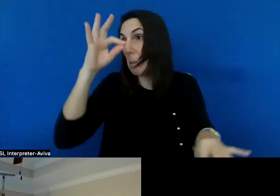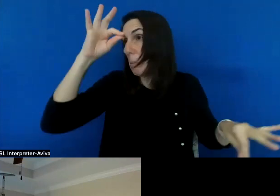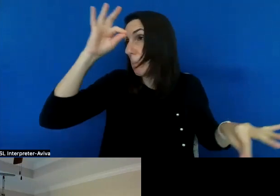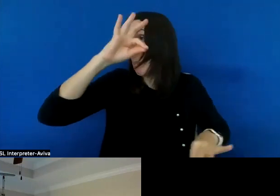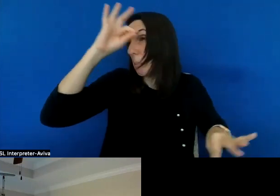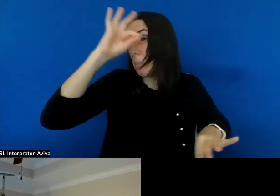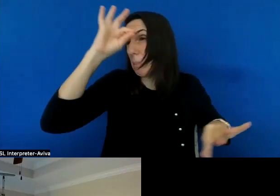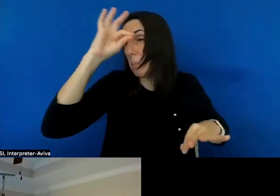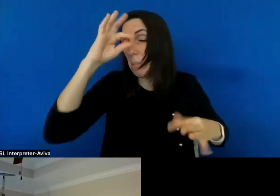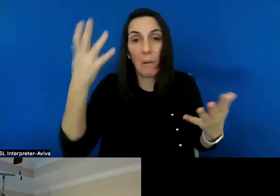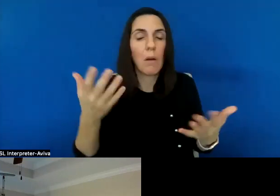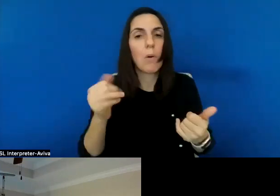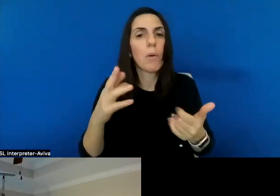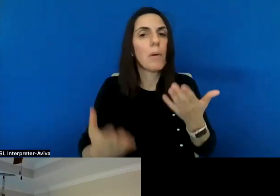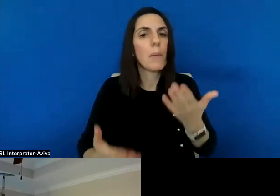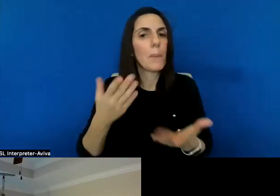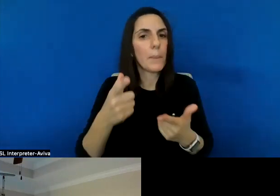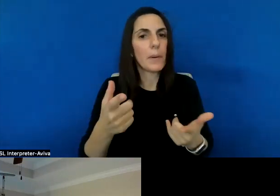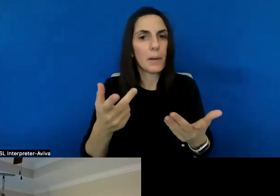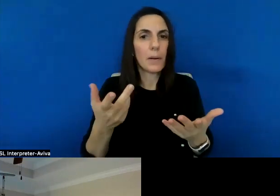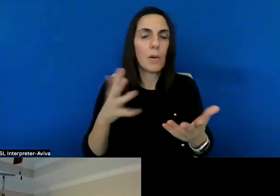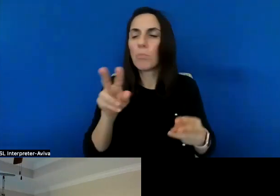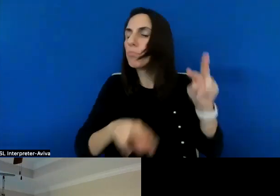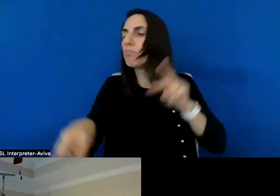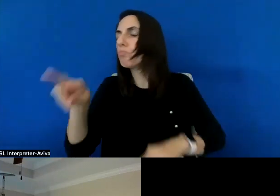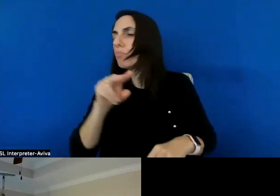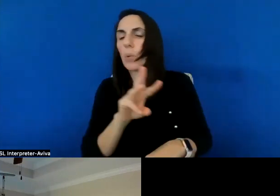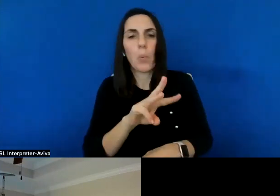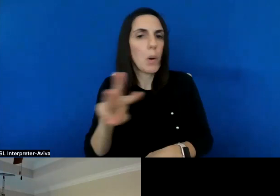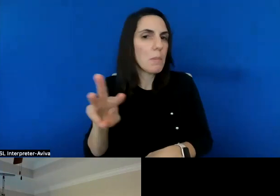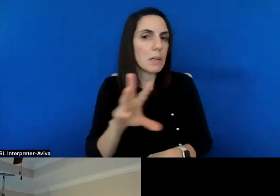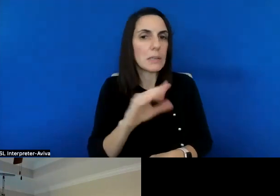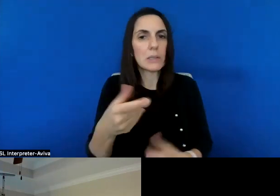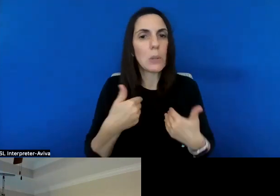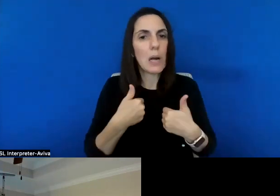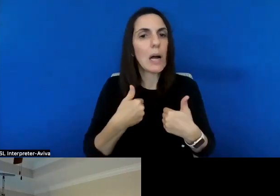11:06:28 Or maybe you peruse the website and just have some more questions and you're somewhat